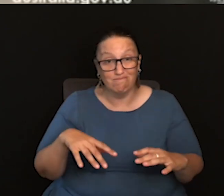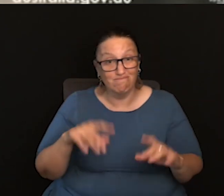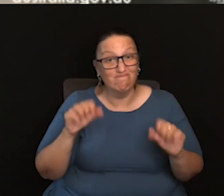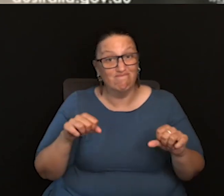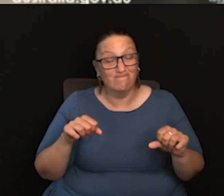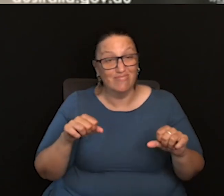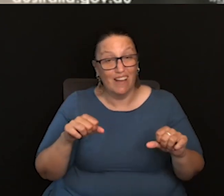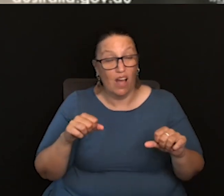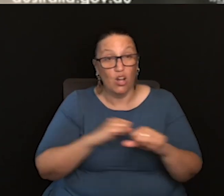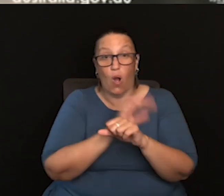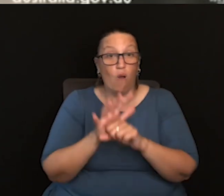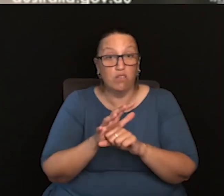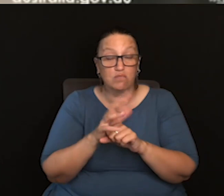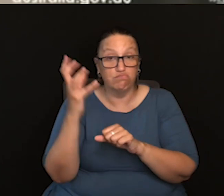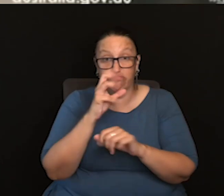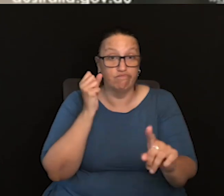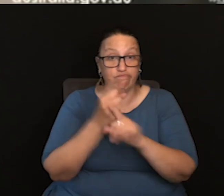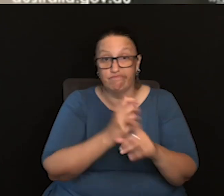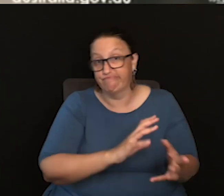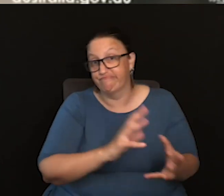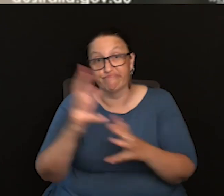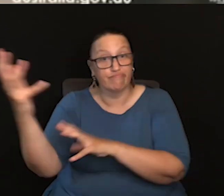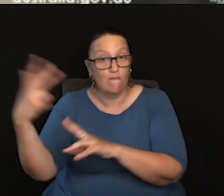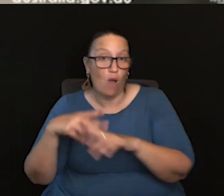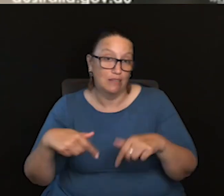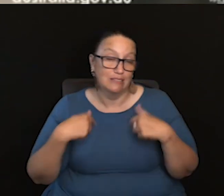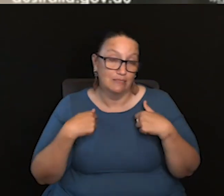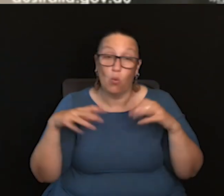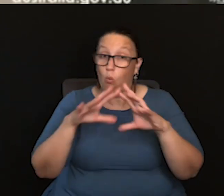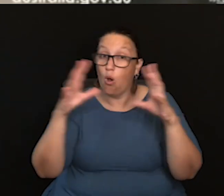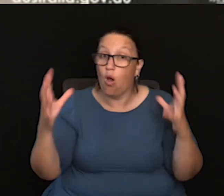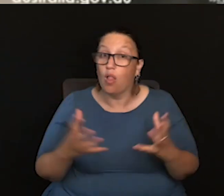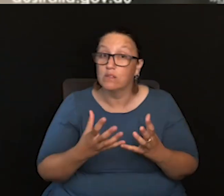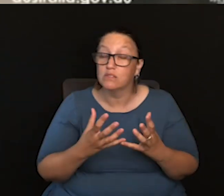who bore Omicron to over 4 million officially on some days.